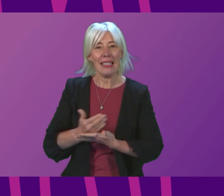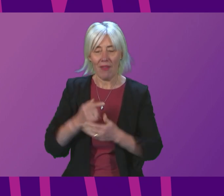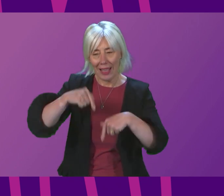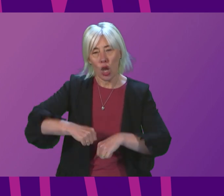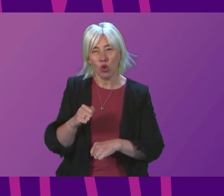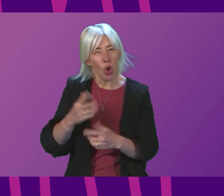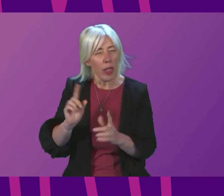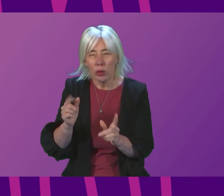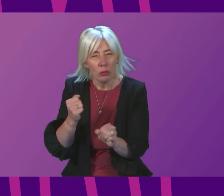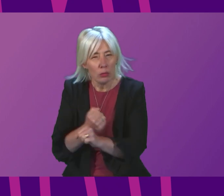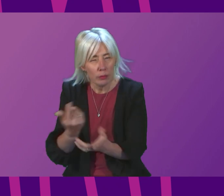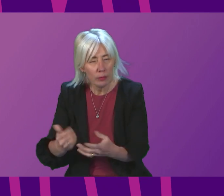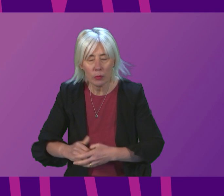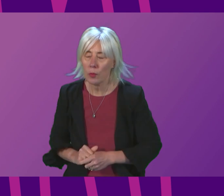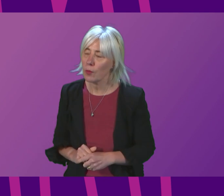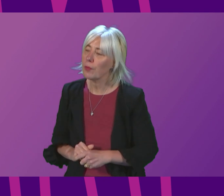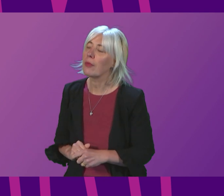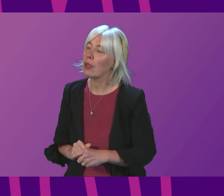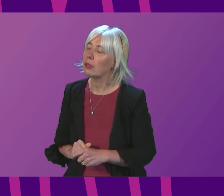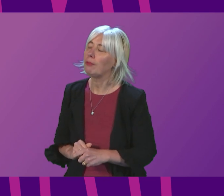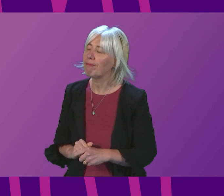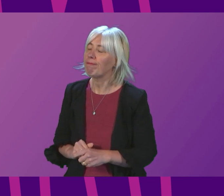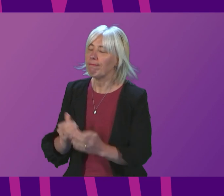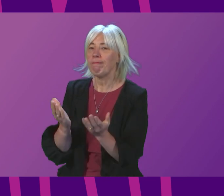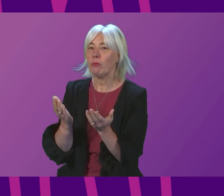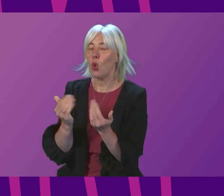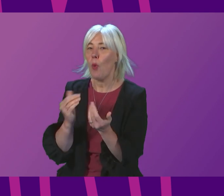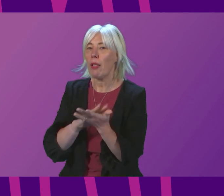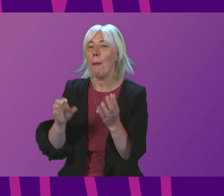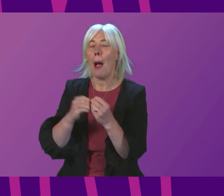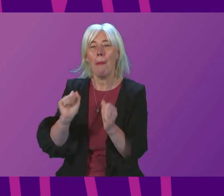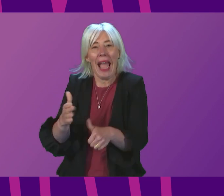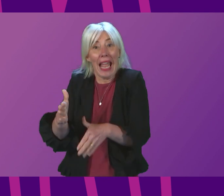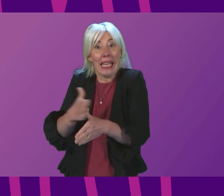The welcome hubs are a really important initial part of what we want to offer.